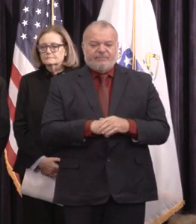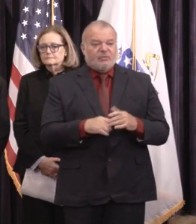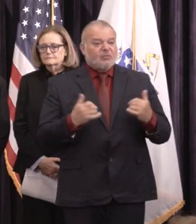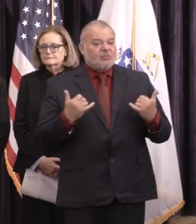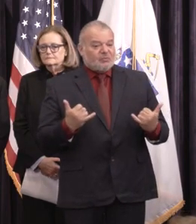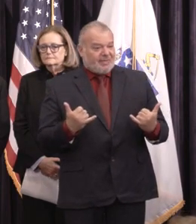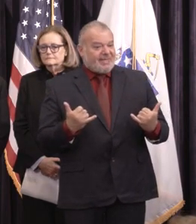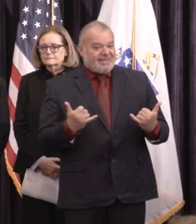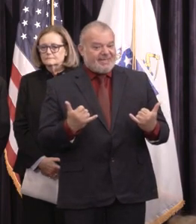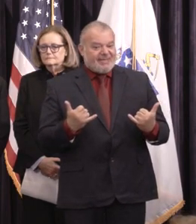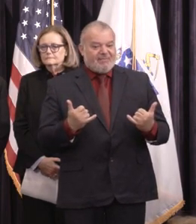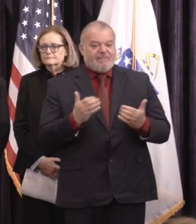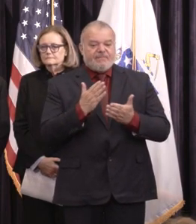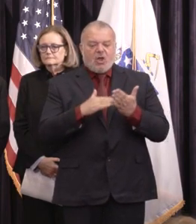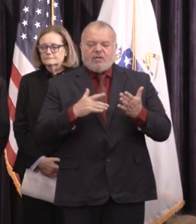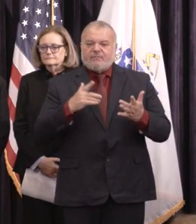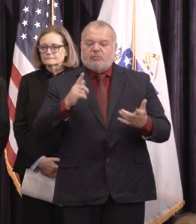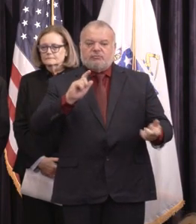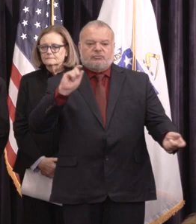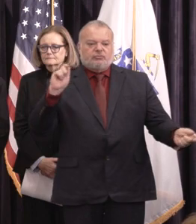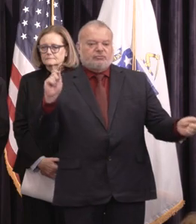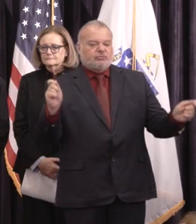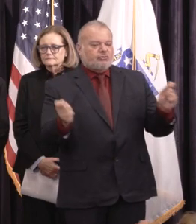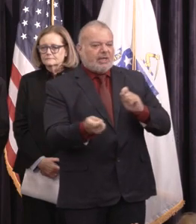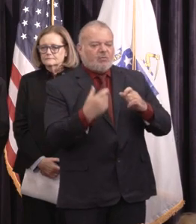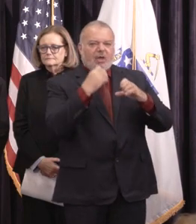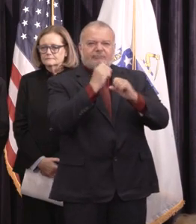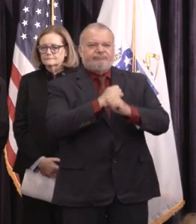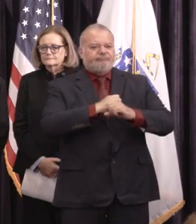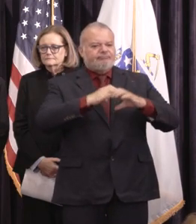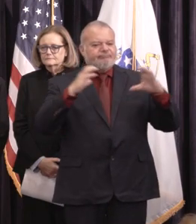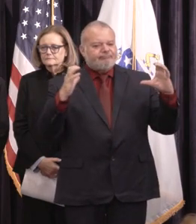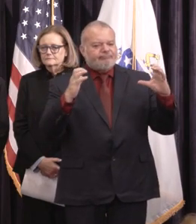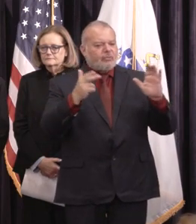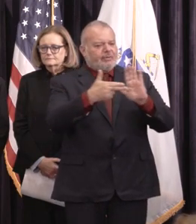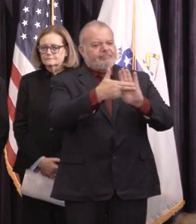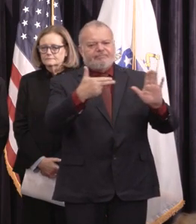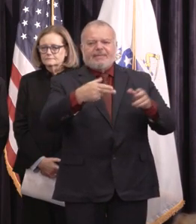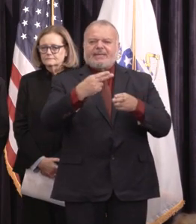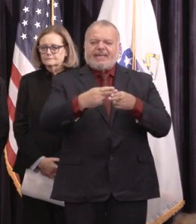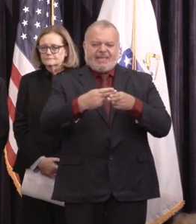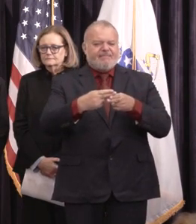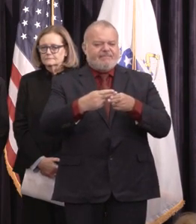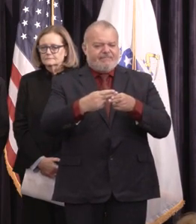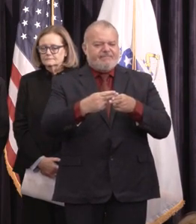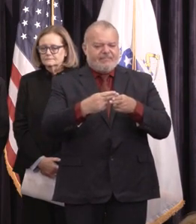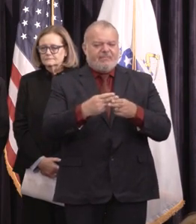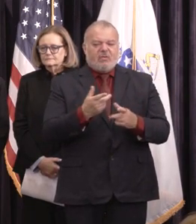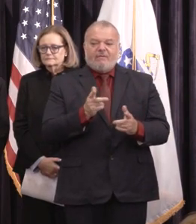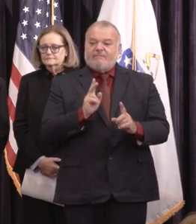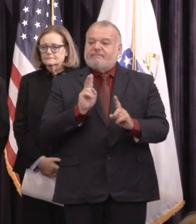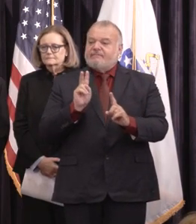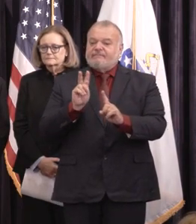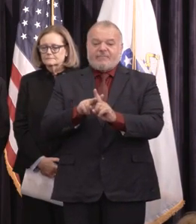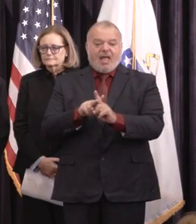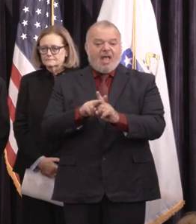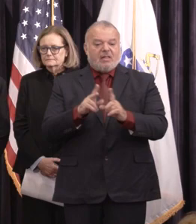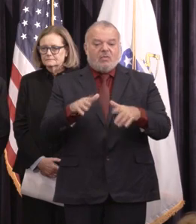rebranding and re-envisioning we are filing legislation that will change the name of MRC